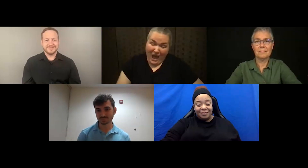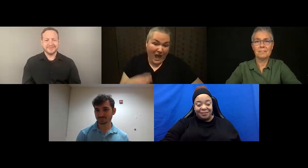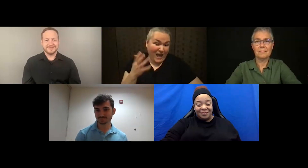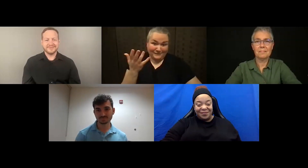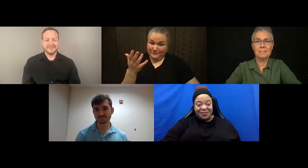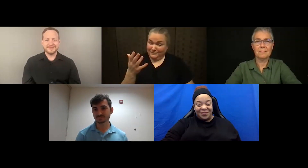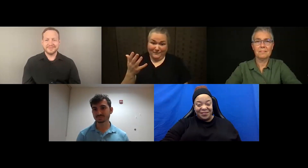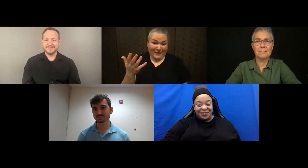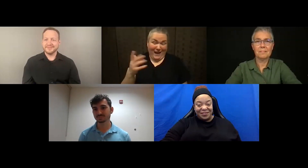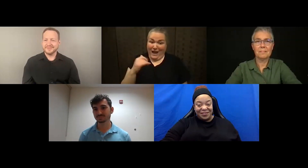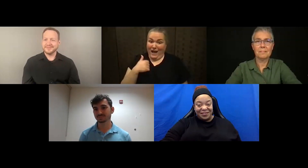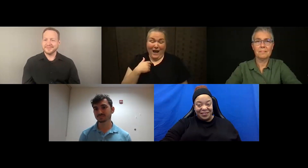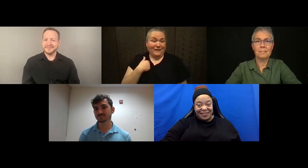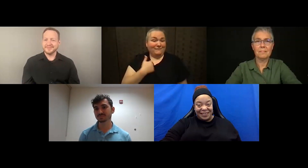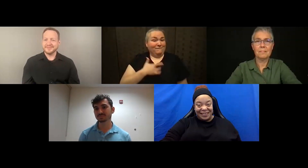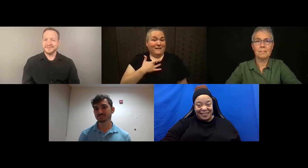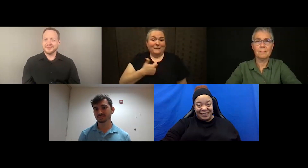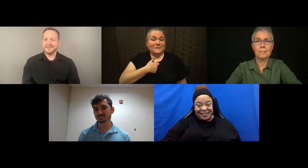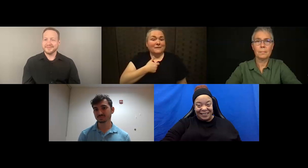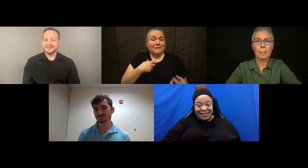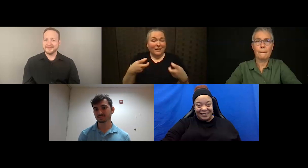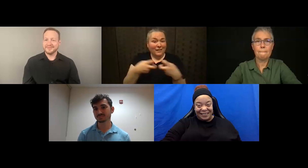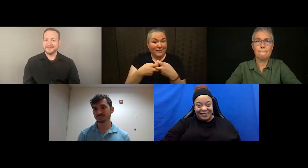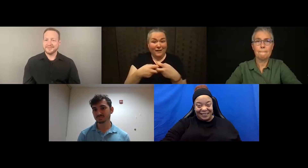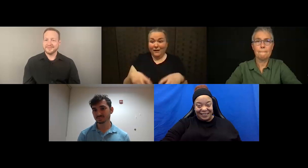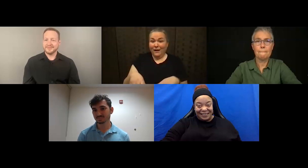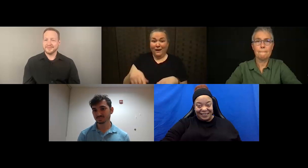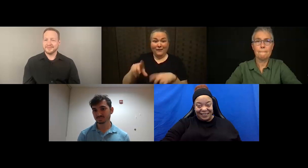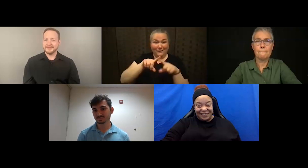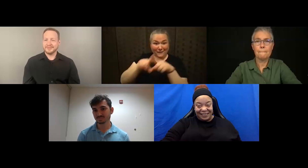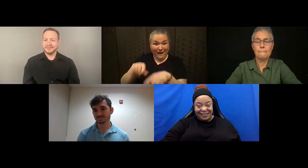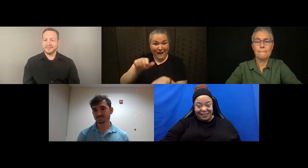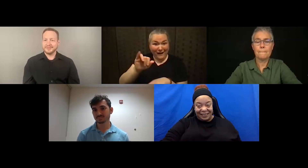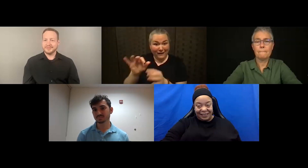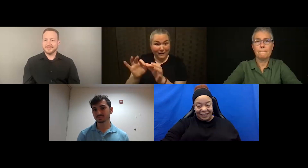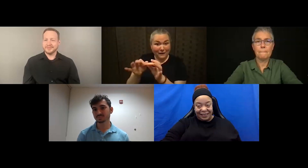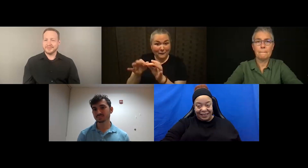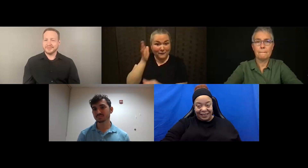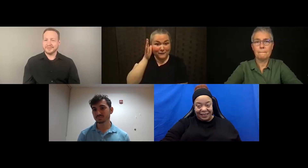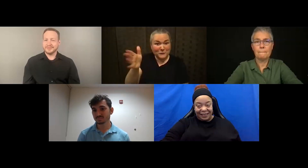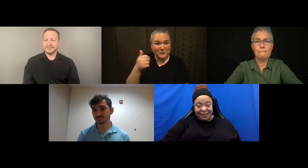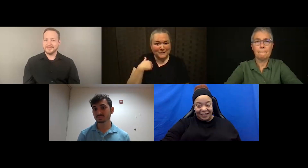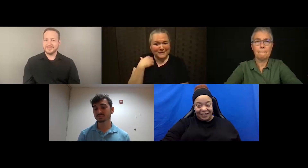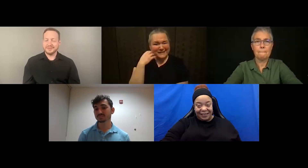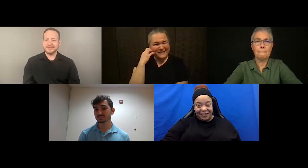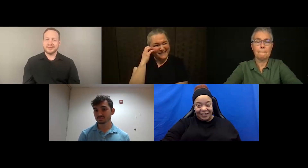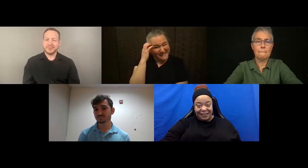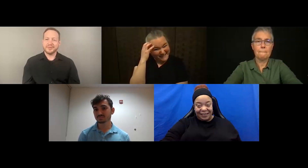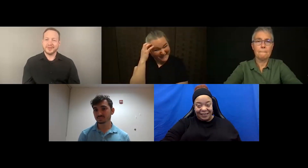to give that interpretation back and forth? Jillian: I feel that relying on AI in the future is a little